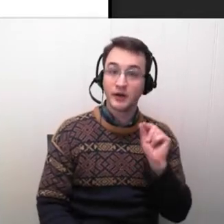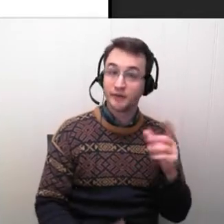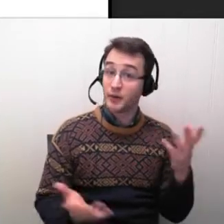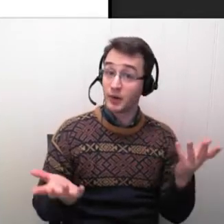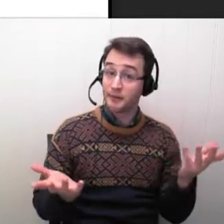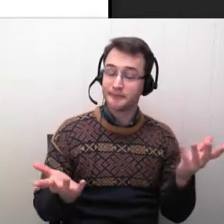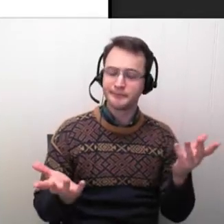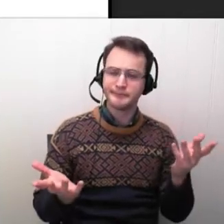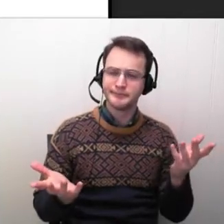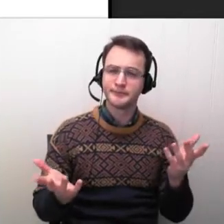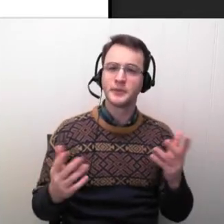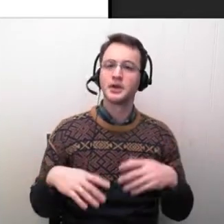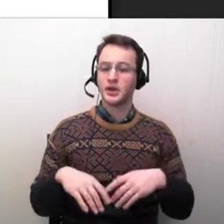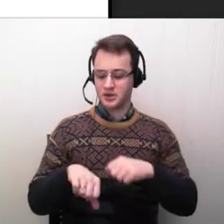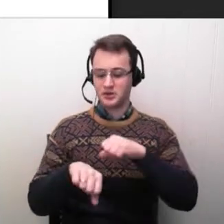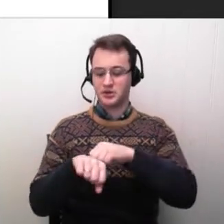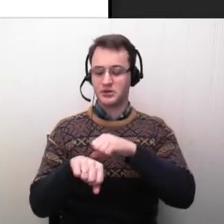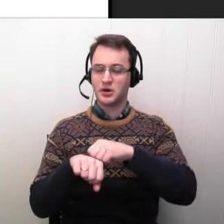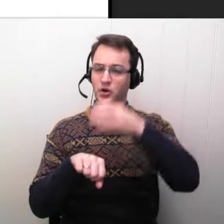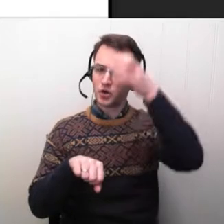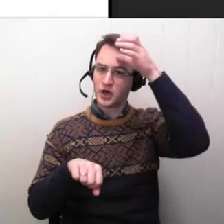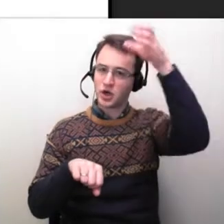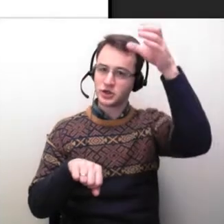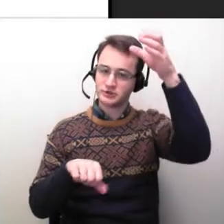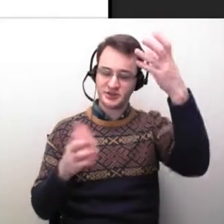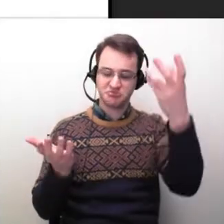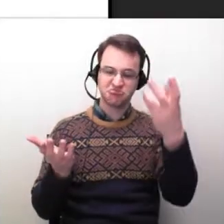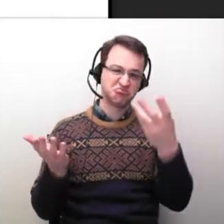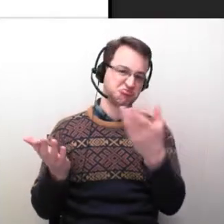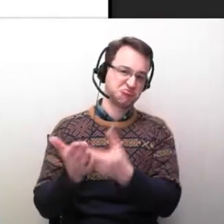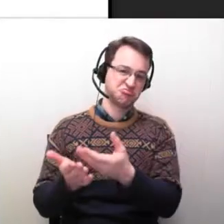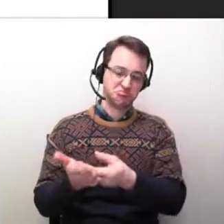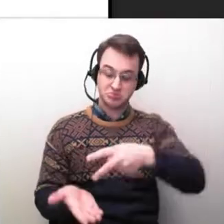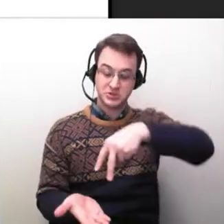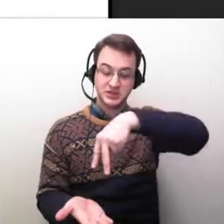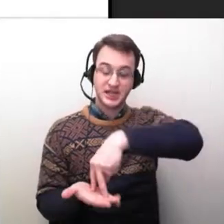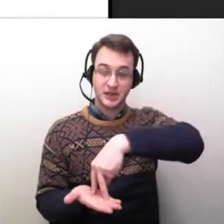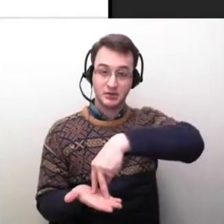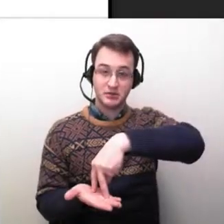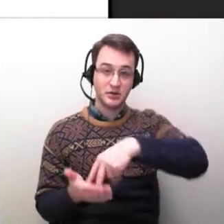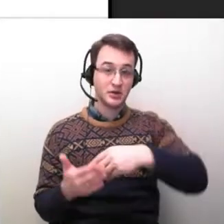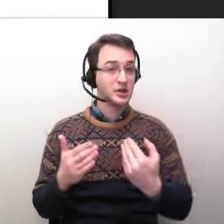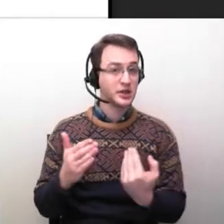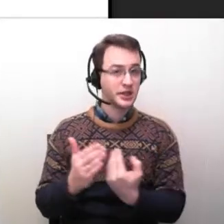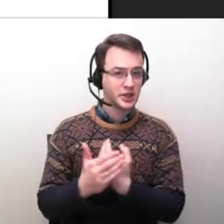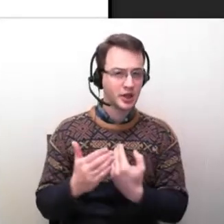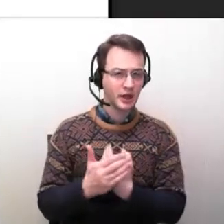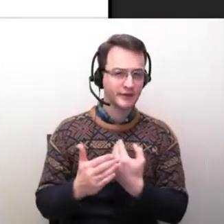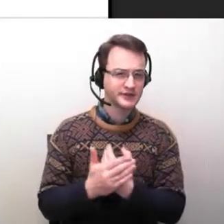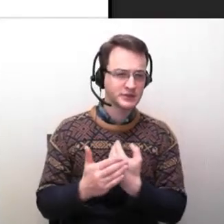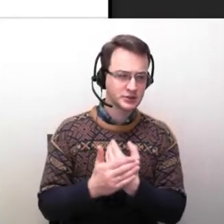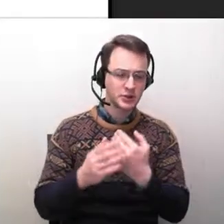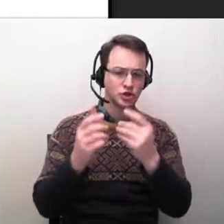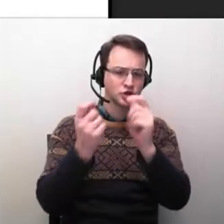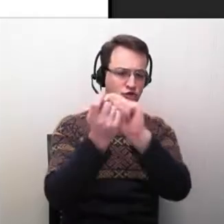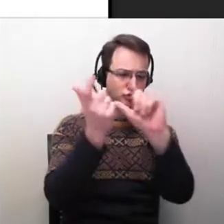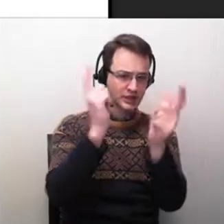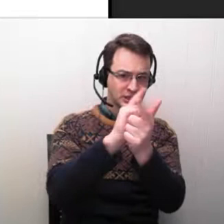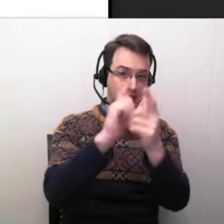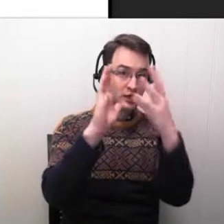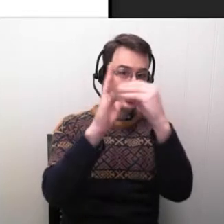concrete concepts like standing novices were less sensitive to iconic relations. They were